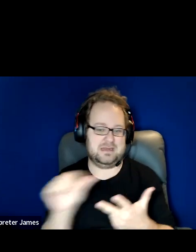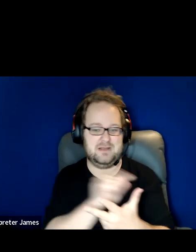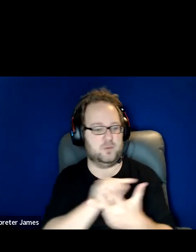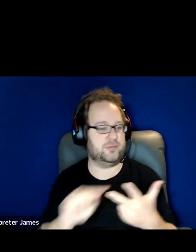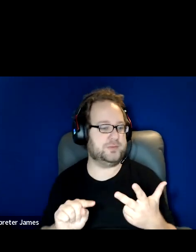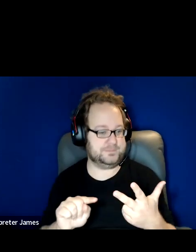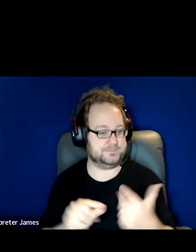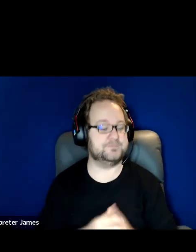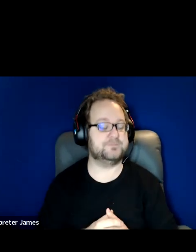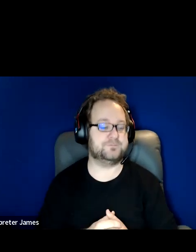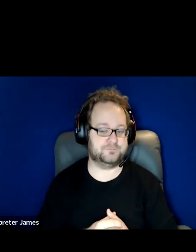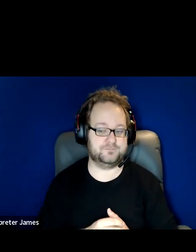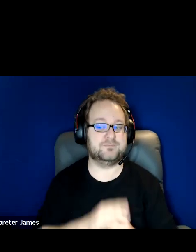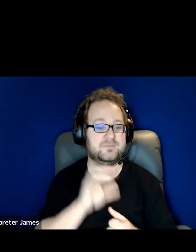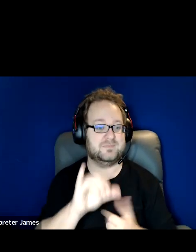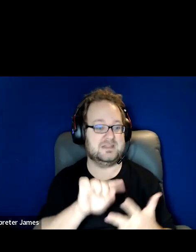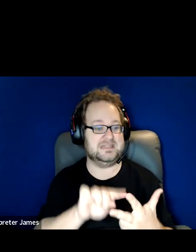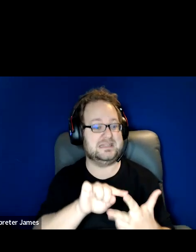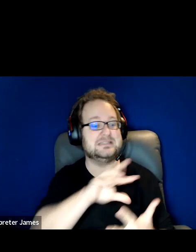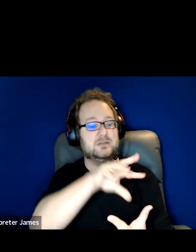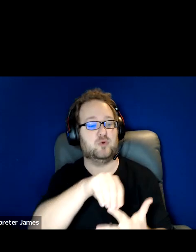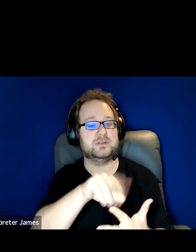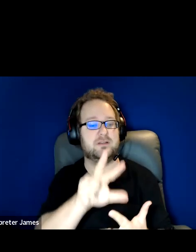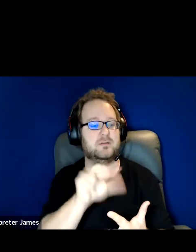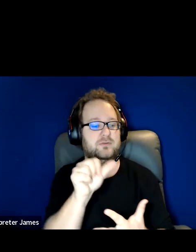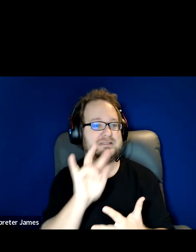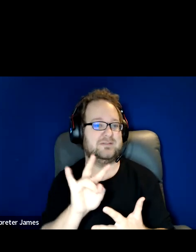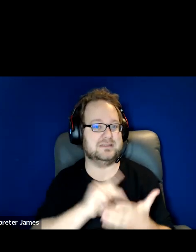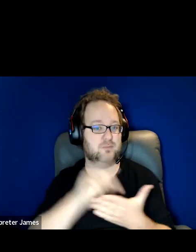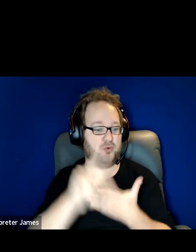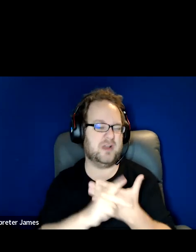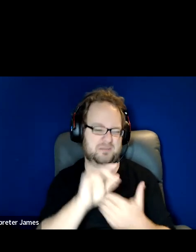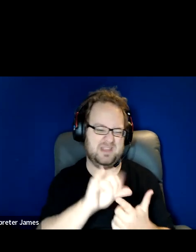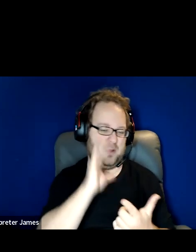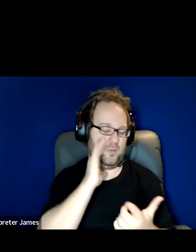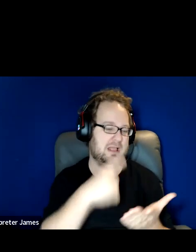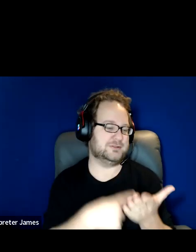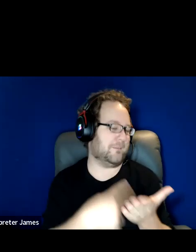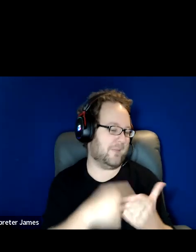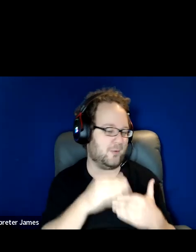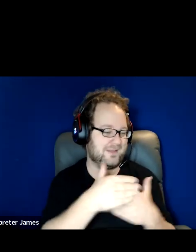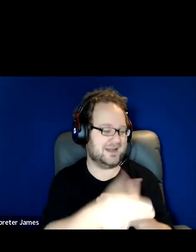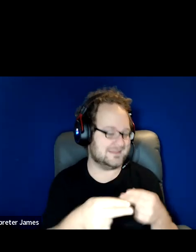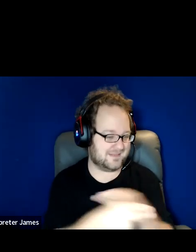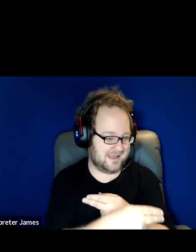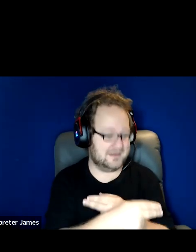center that is enrolled in the 317 program which I'll talk about in the next slide and is participating in the bridge